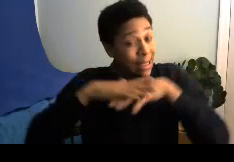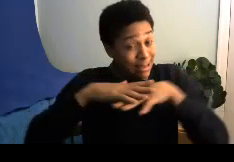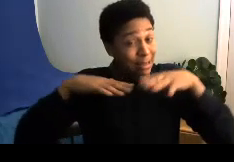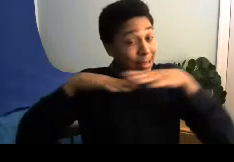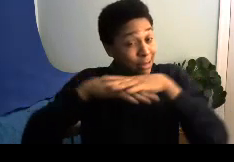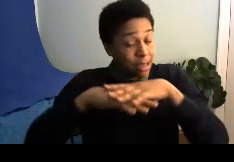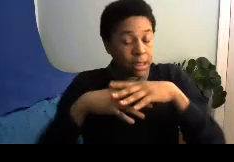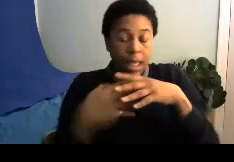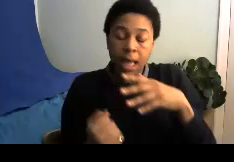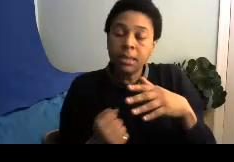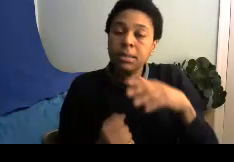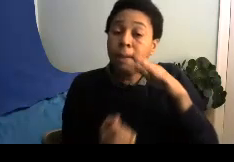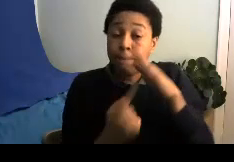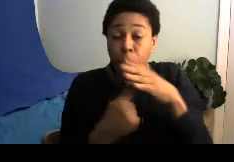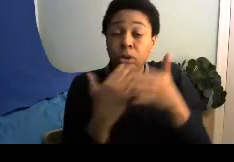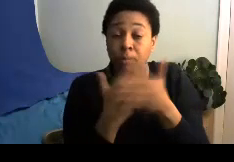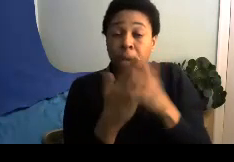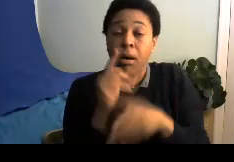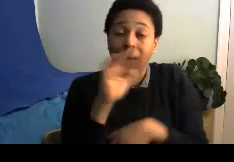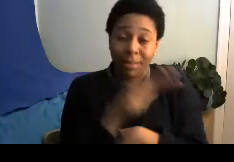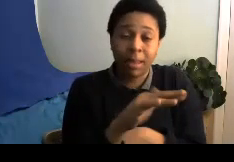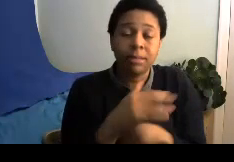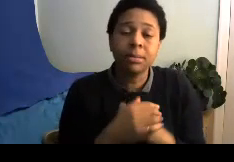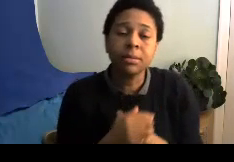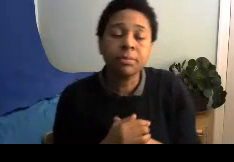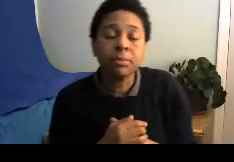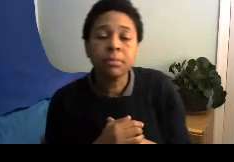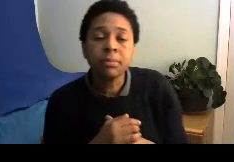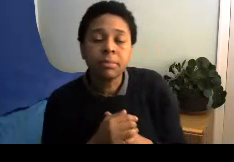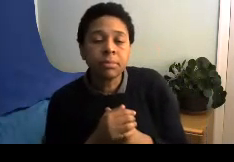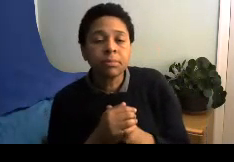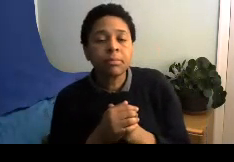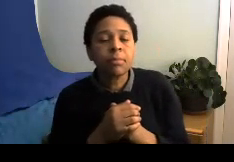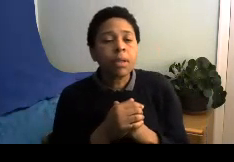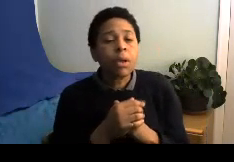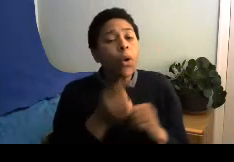first time really where we as People of Colour, we as queer